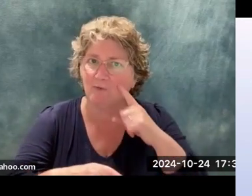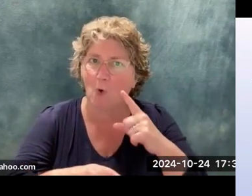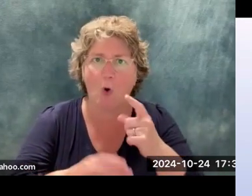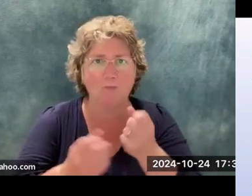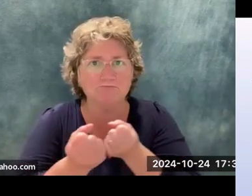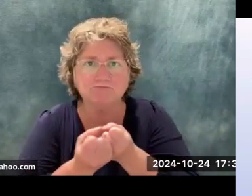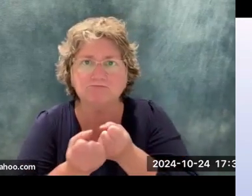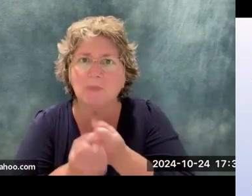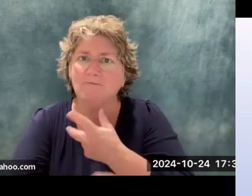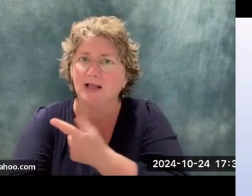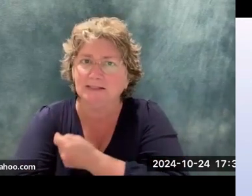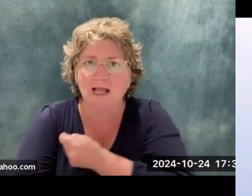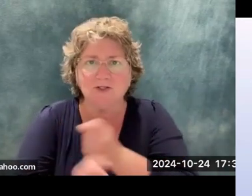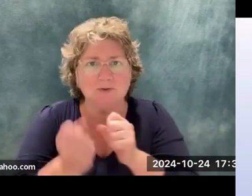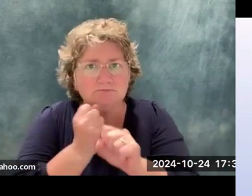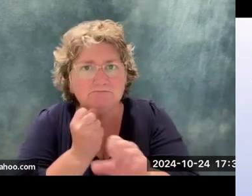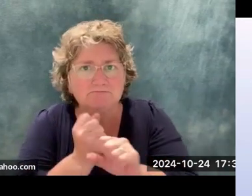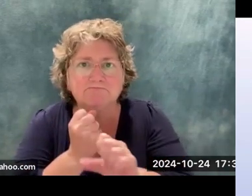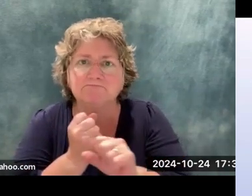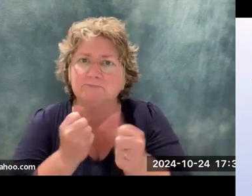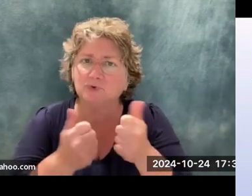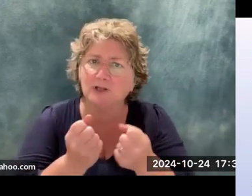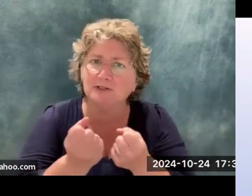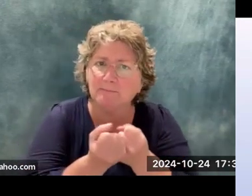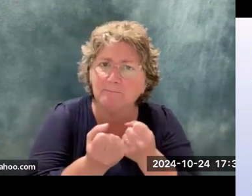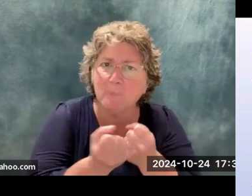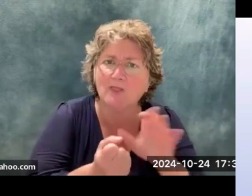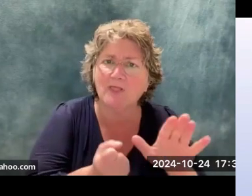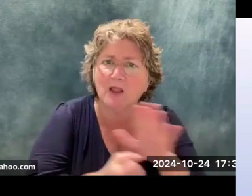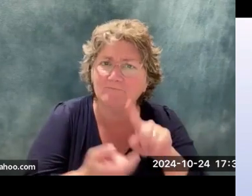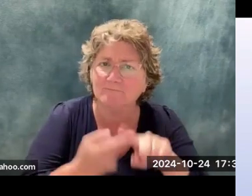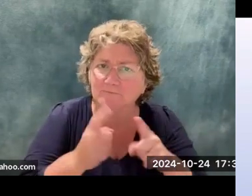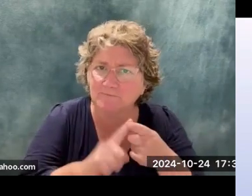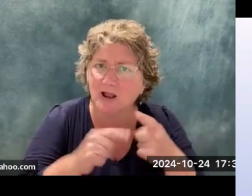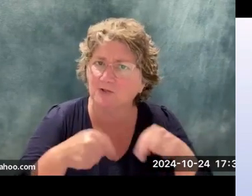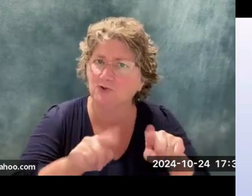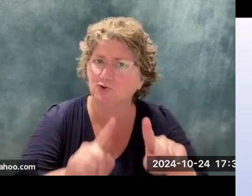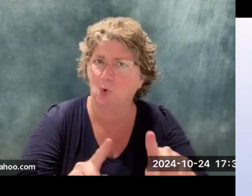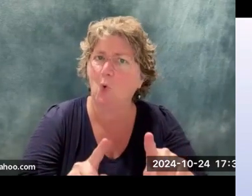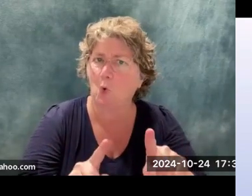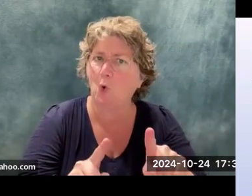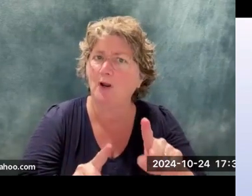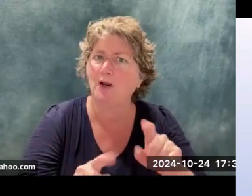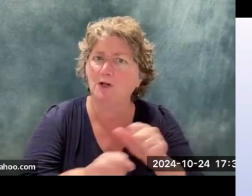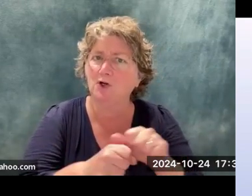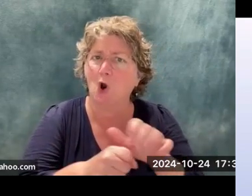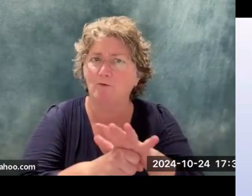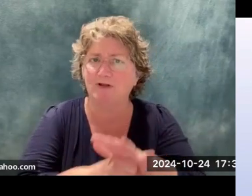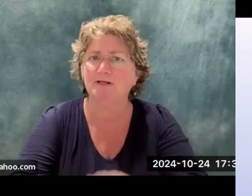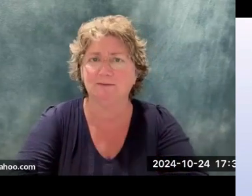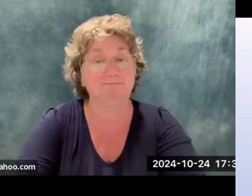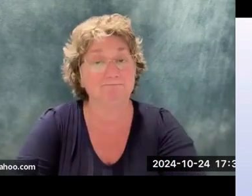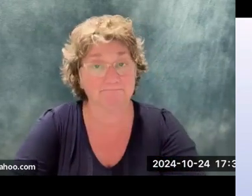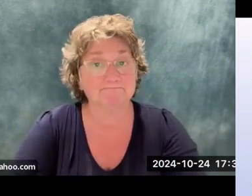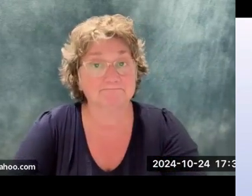vaccination, providing support to their peers during COVID and during school closures,